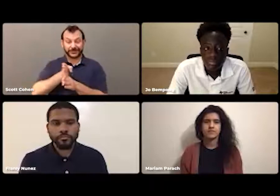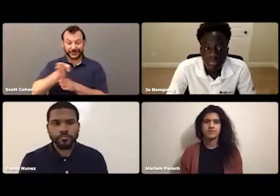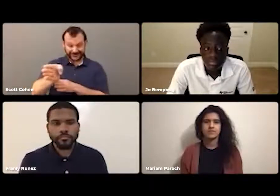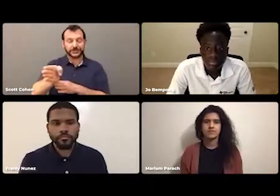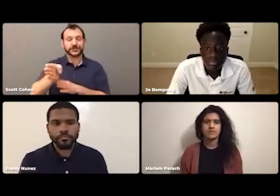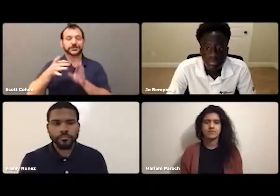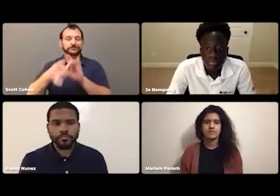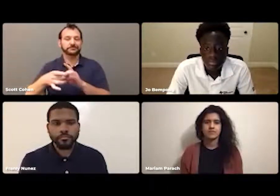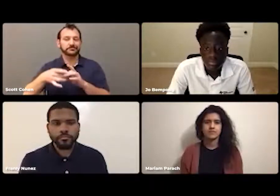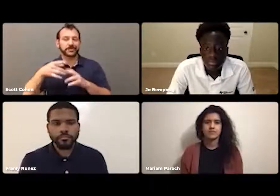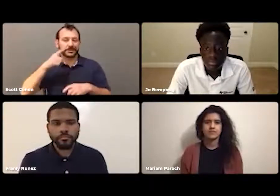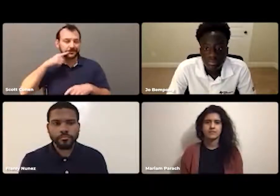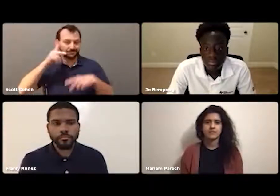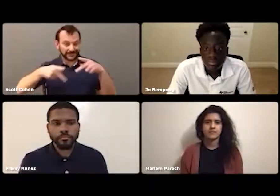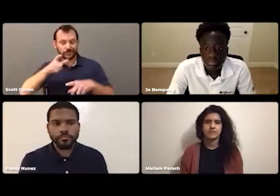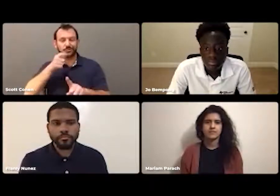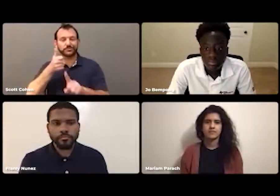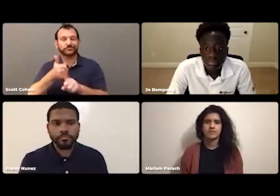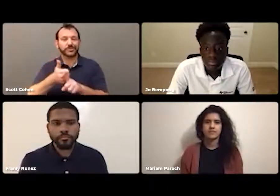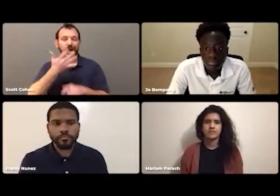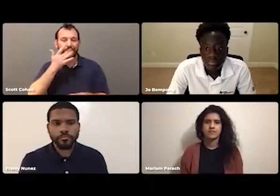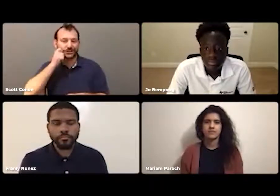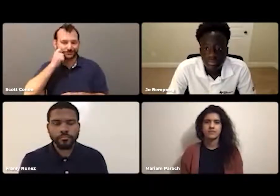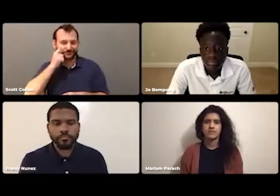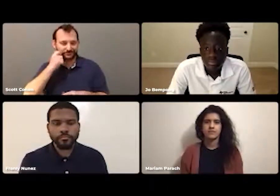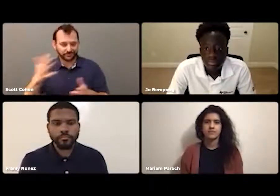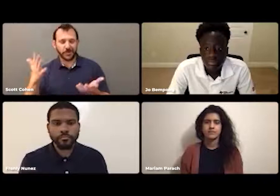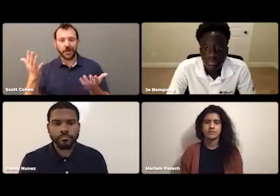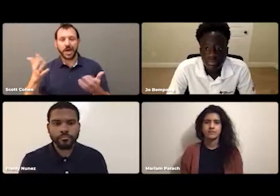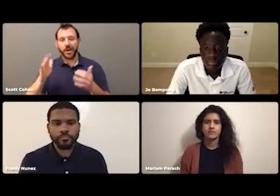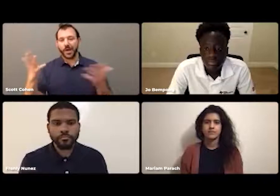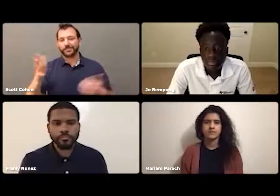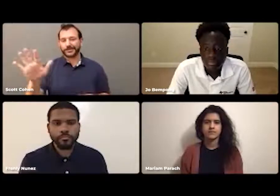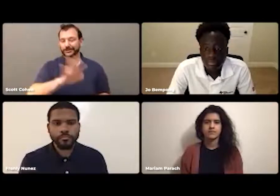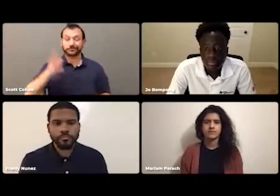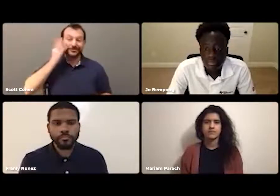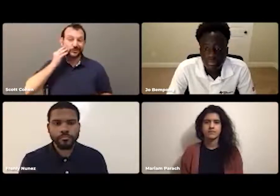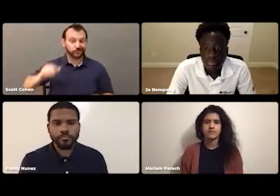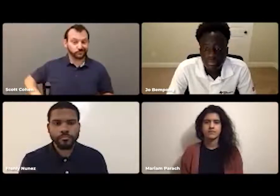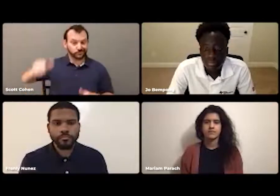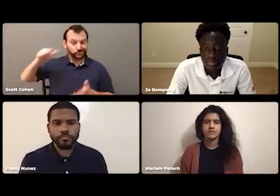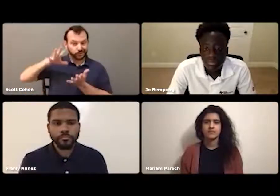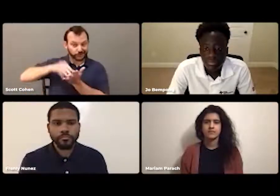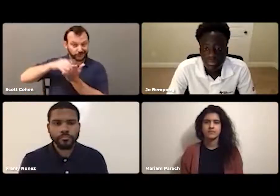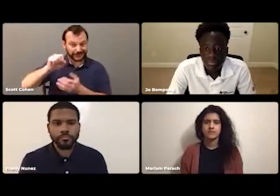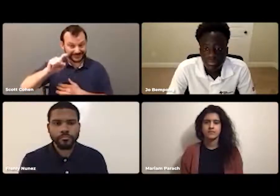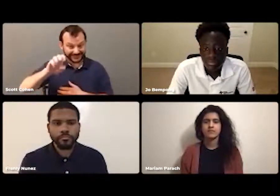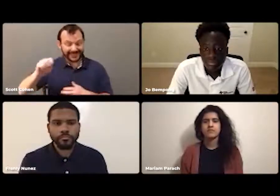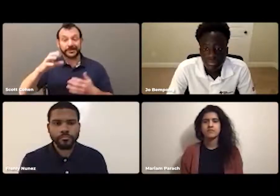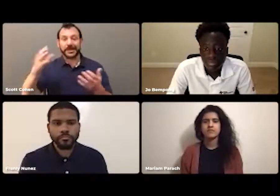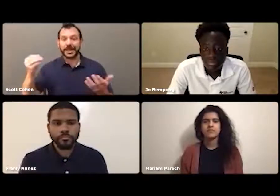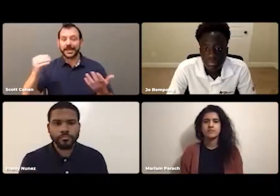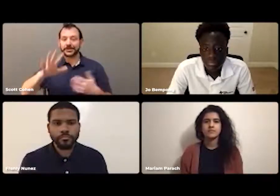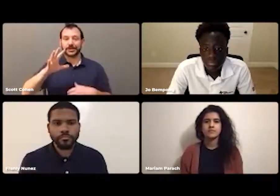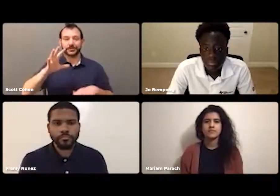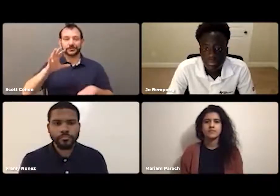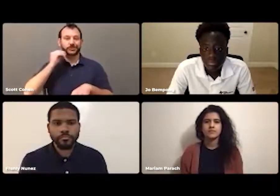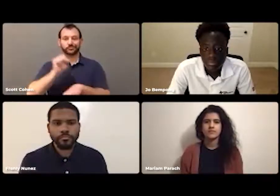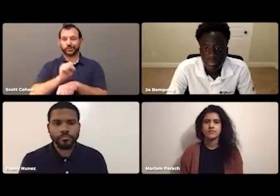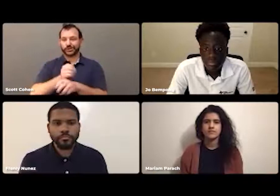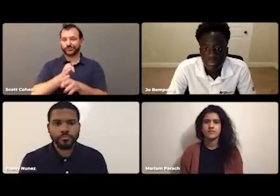Today's topic is: D/HH people of color in STEM.